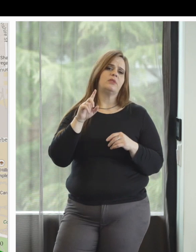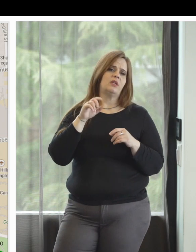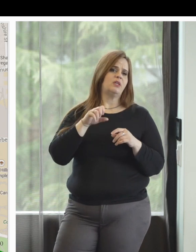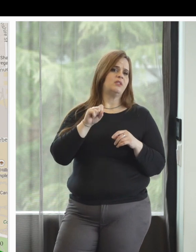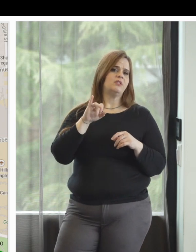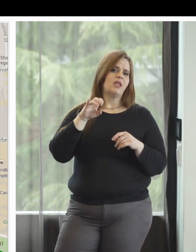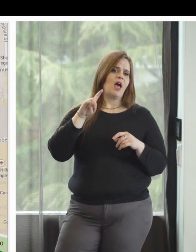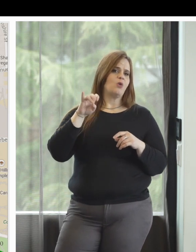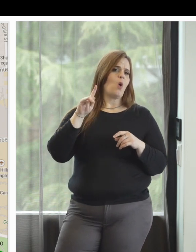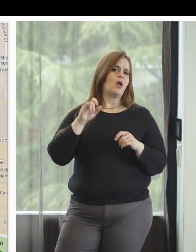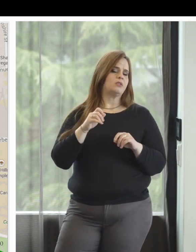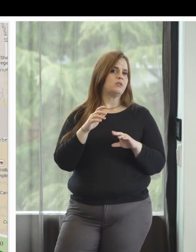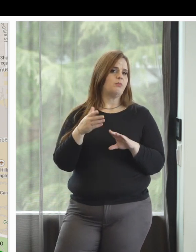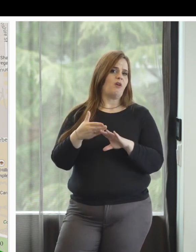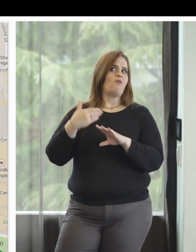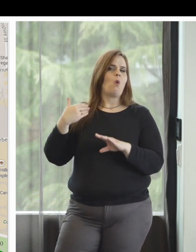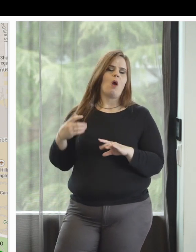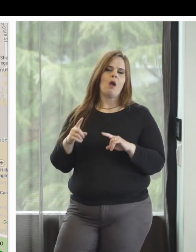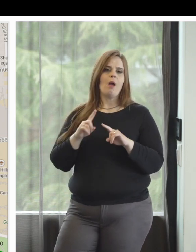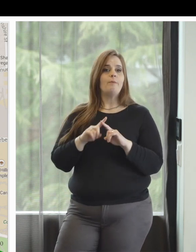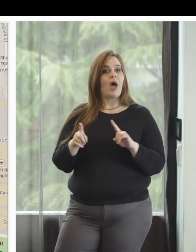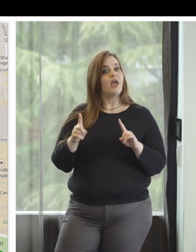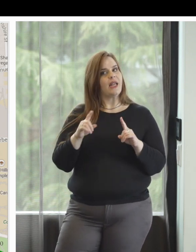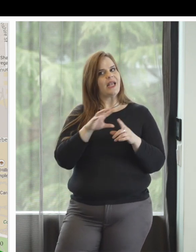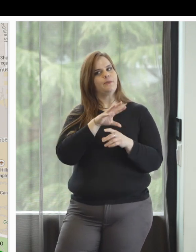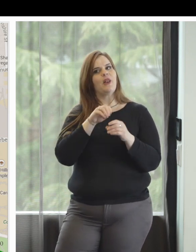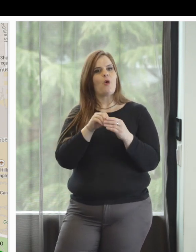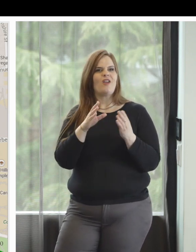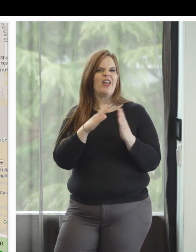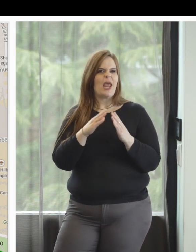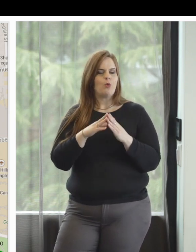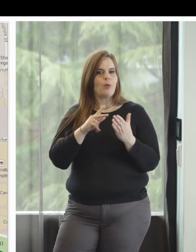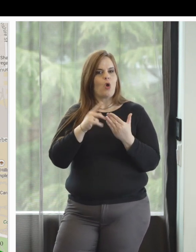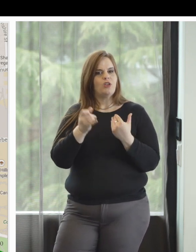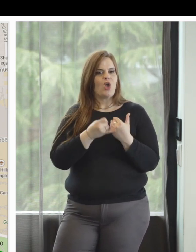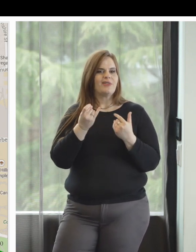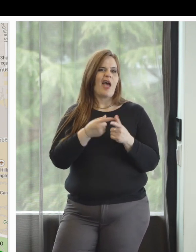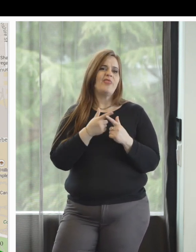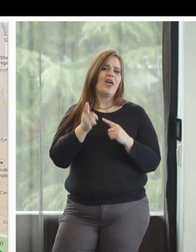and later abandoned. So this is certainly difficult